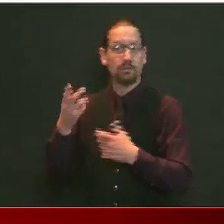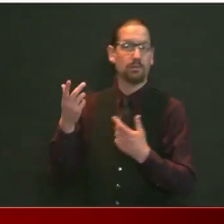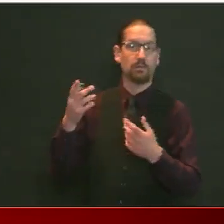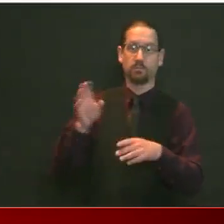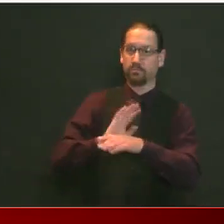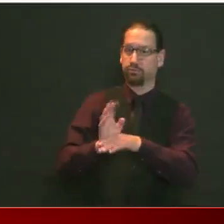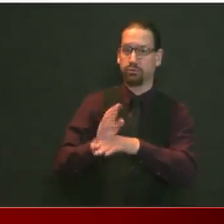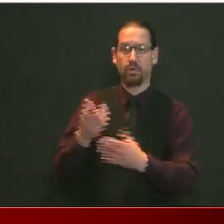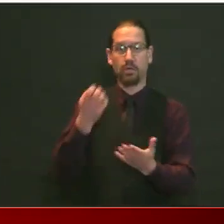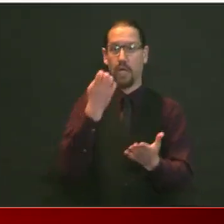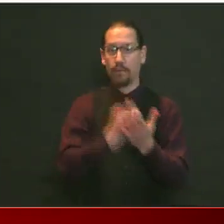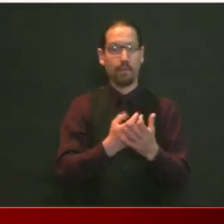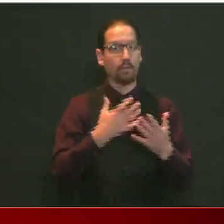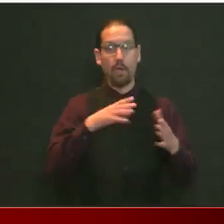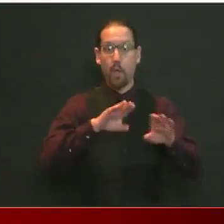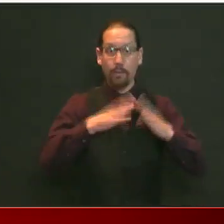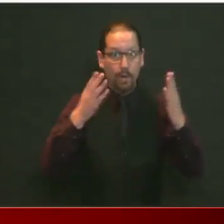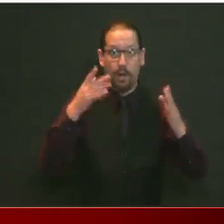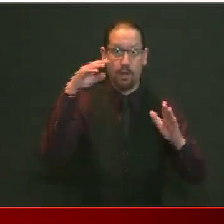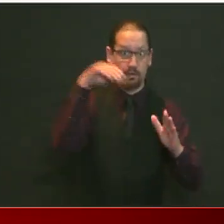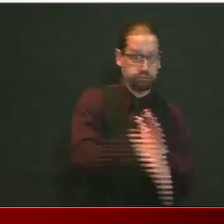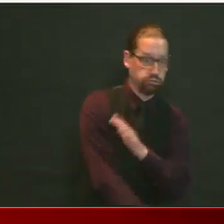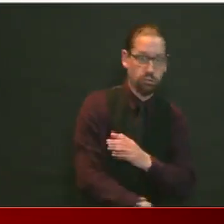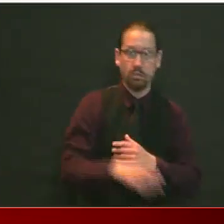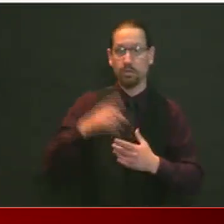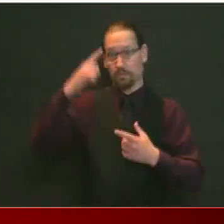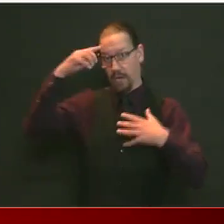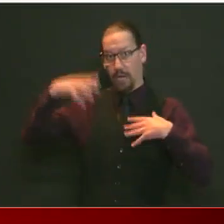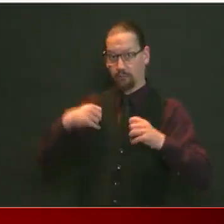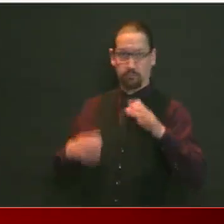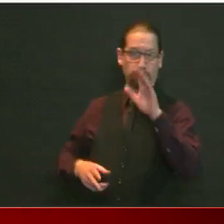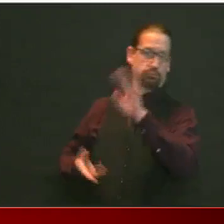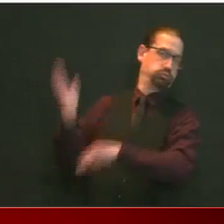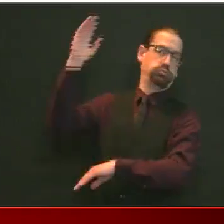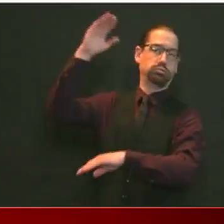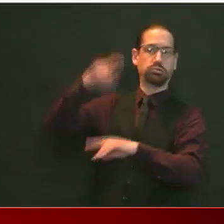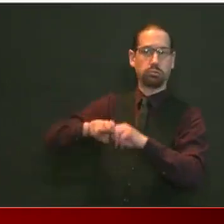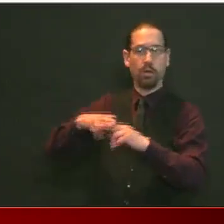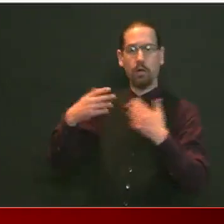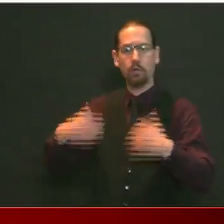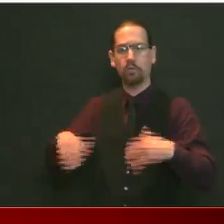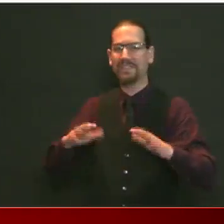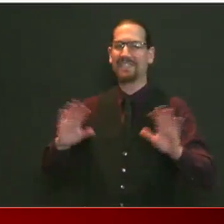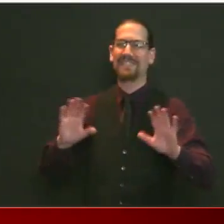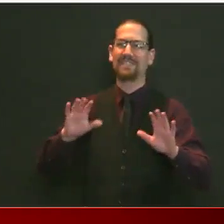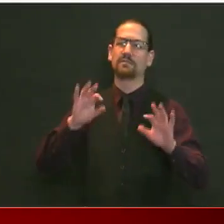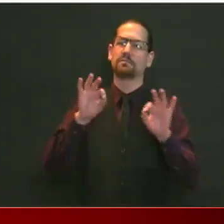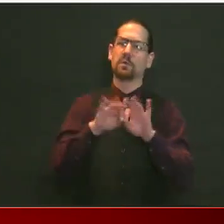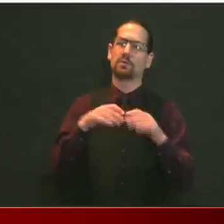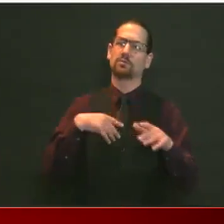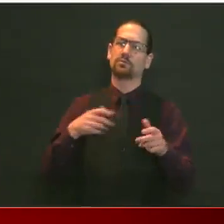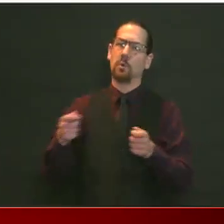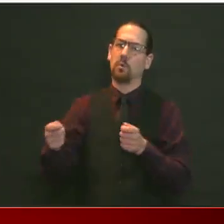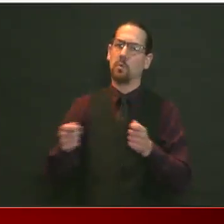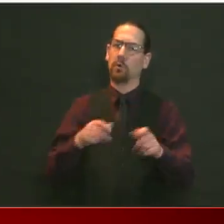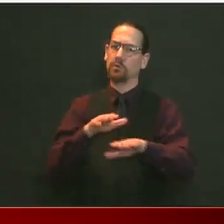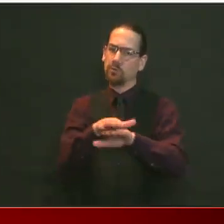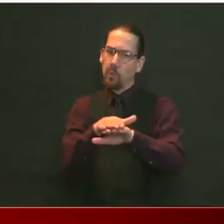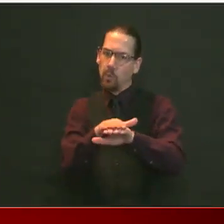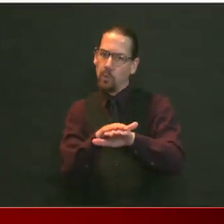TO OUR START PSYCHE AND CONFIDENCE AND BUSINESS CONFIDENCE THAN I AM ABOUT GOING